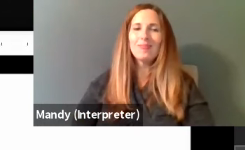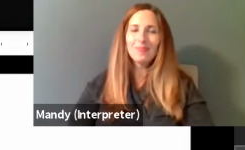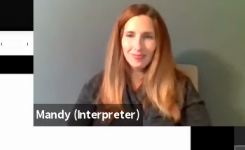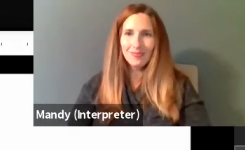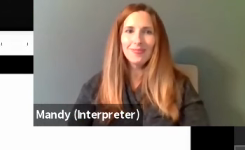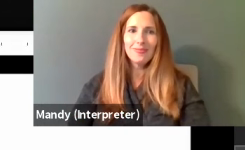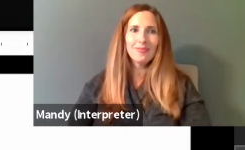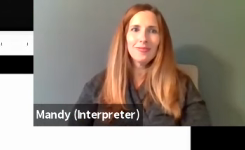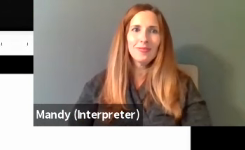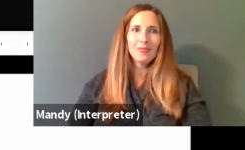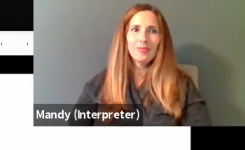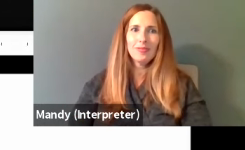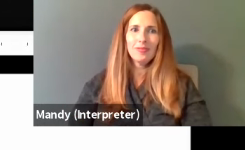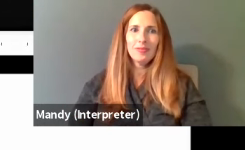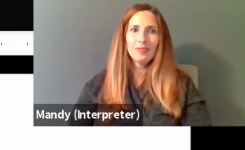What is a plan?